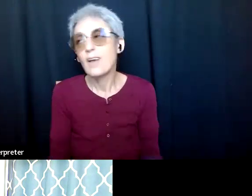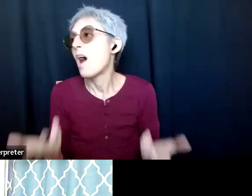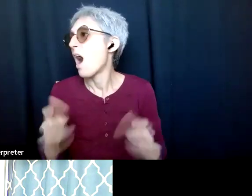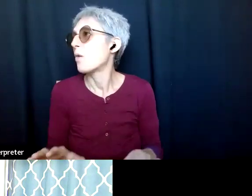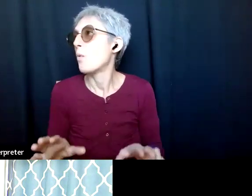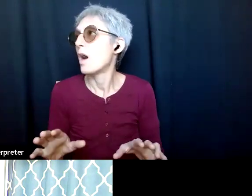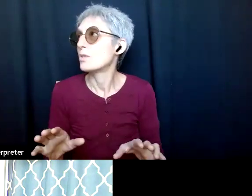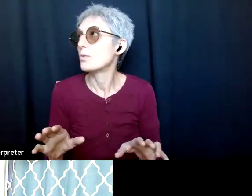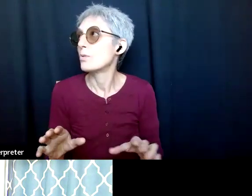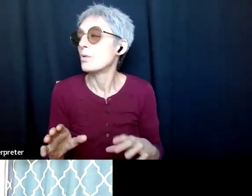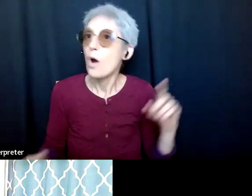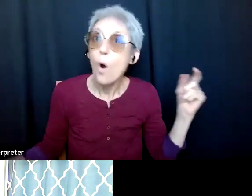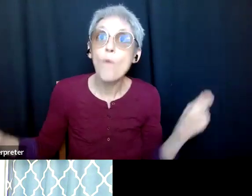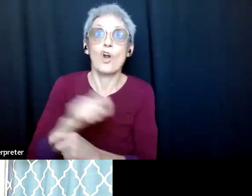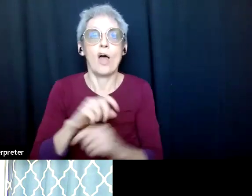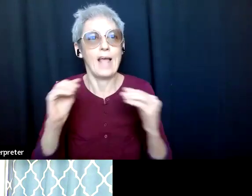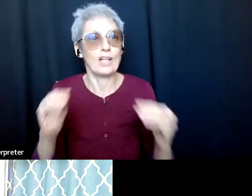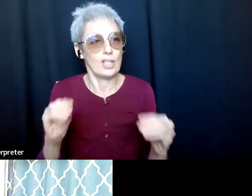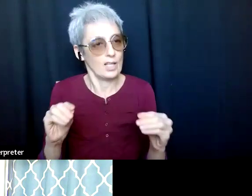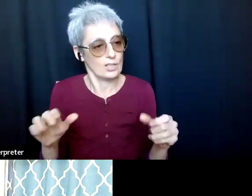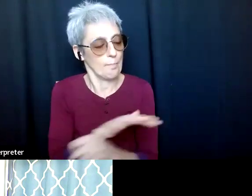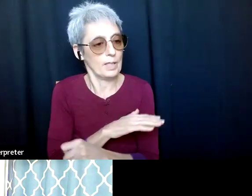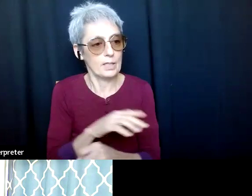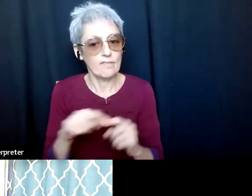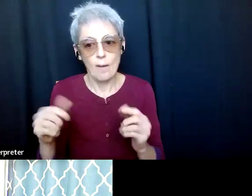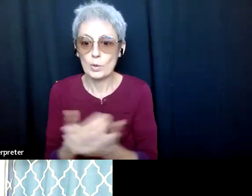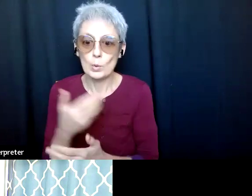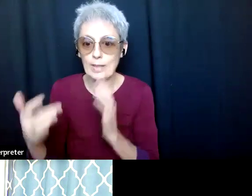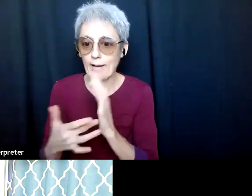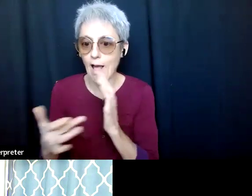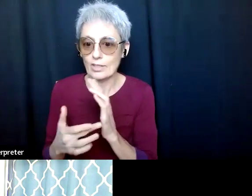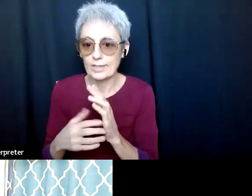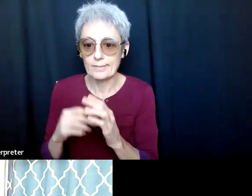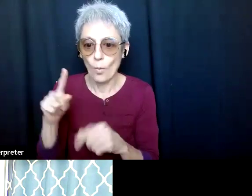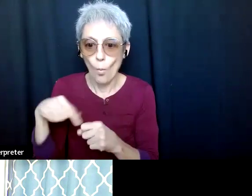an impact on this temporal integration, it's an interesting hypothesis.